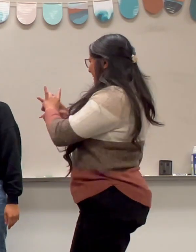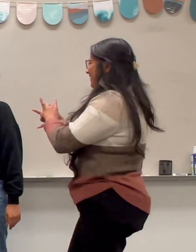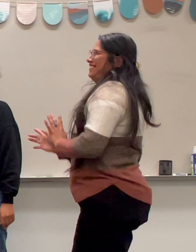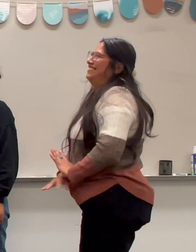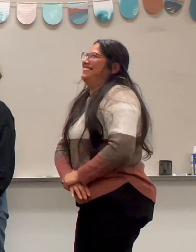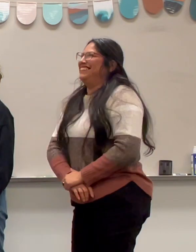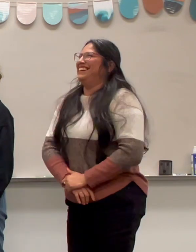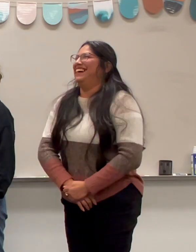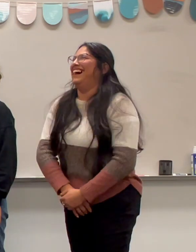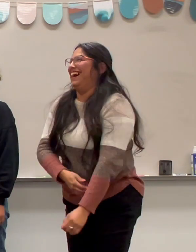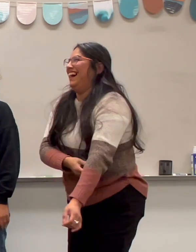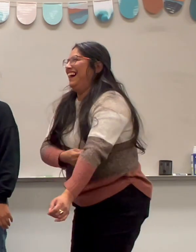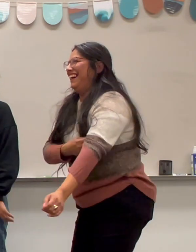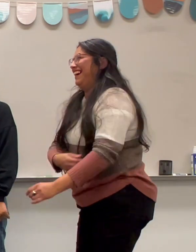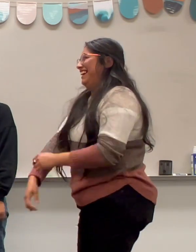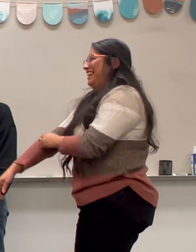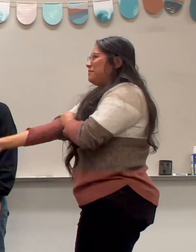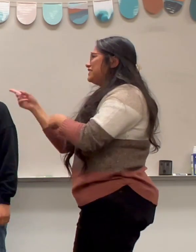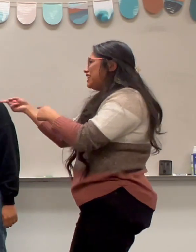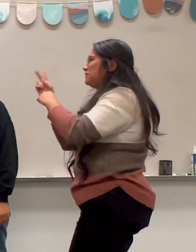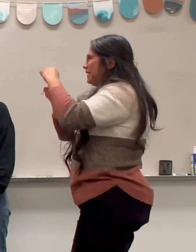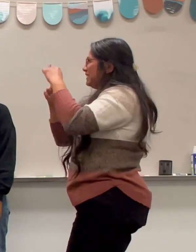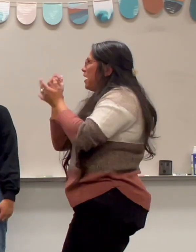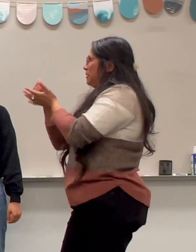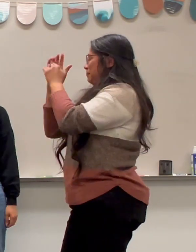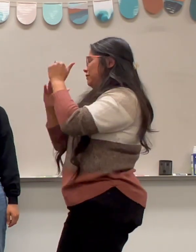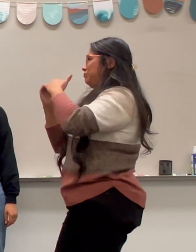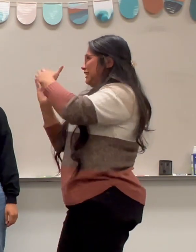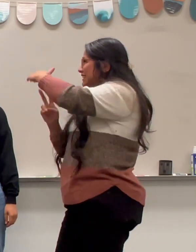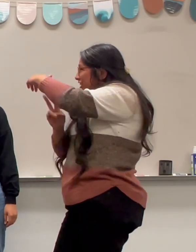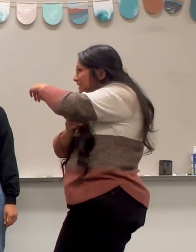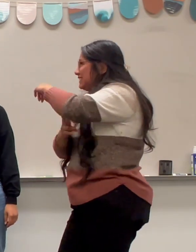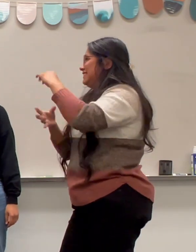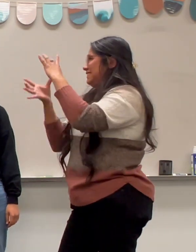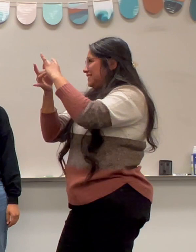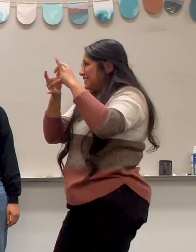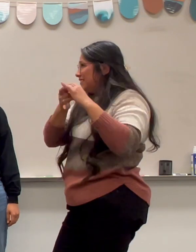what is the one it ties in it ties in and you know she's helping to build those bridges she's